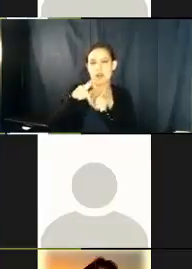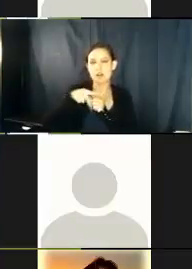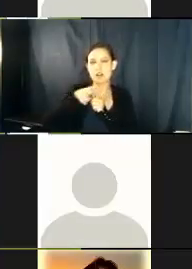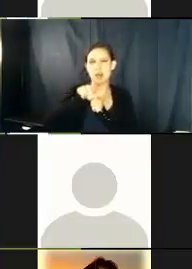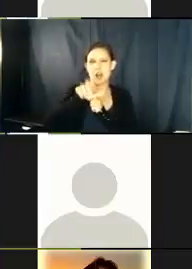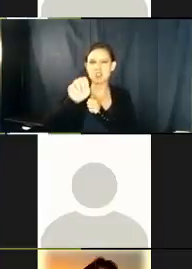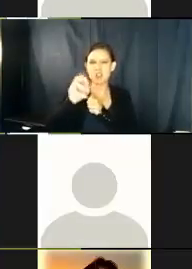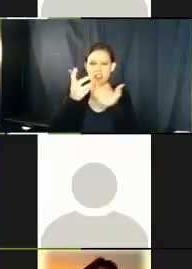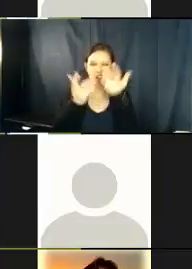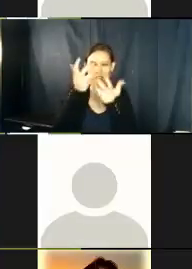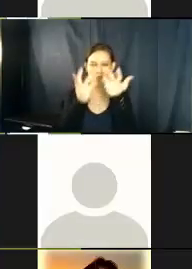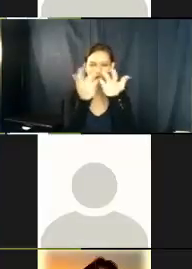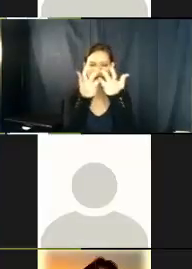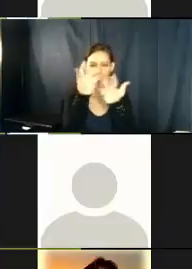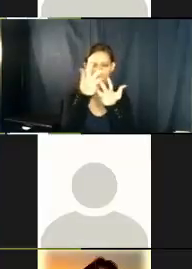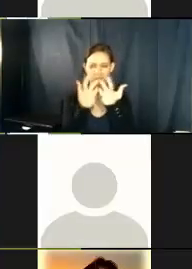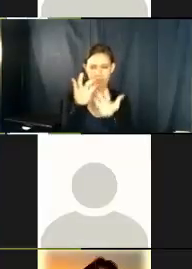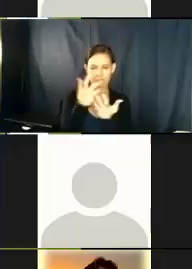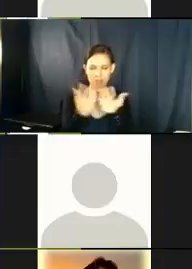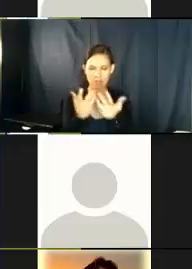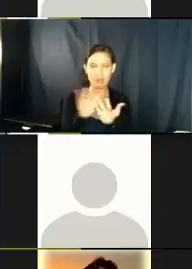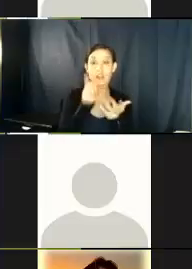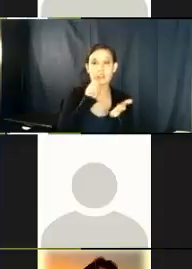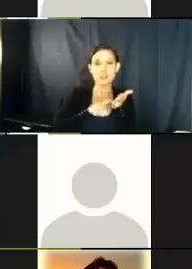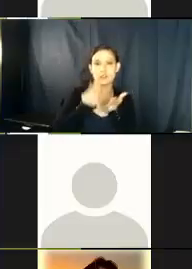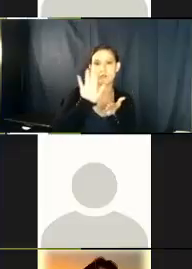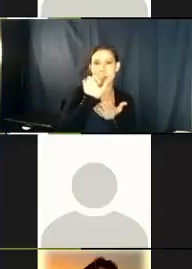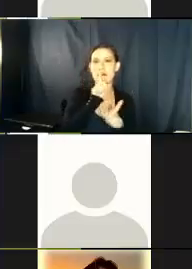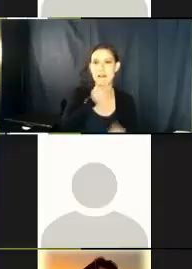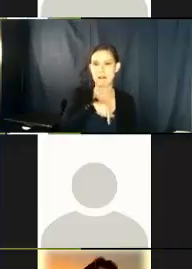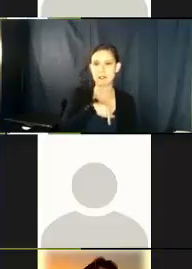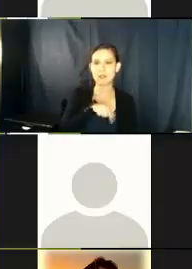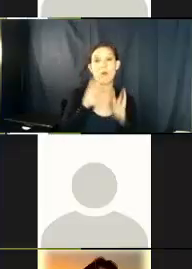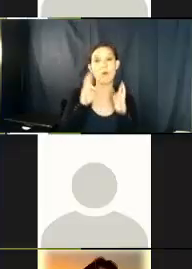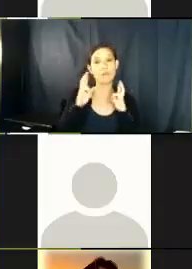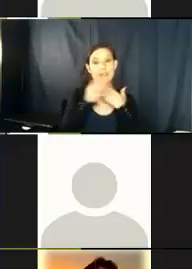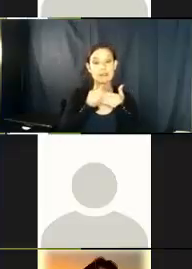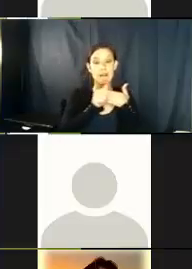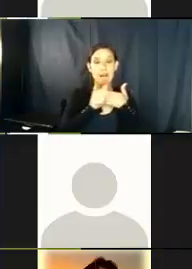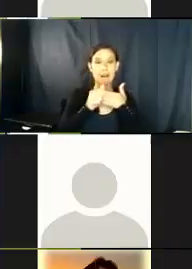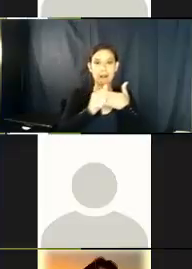So hopefully it's guiding them through the process.